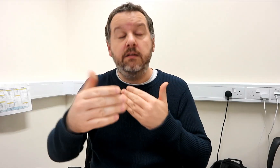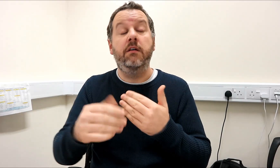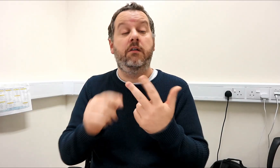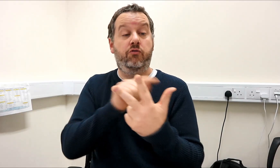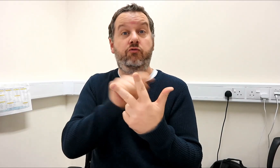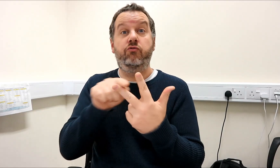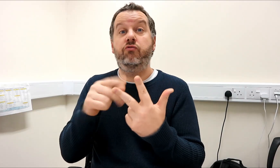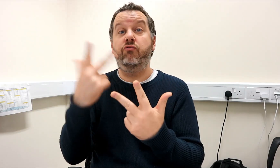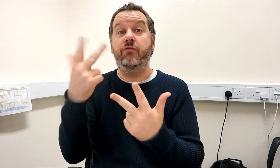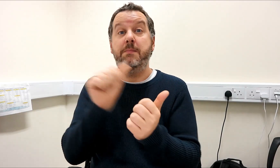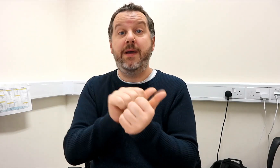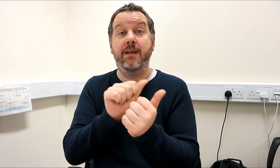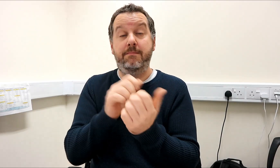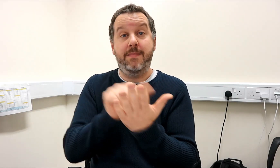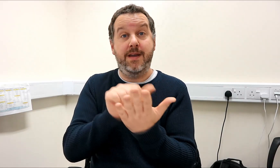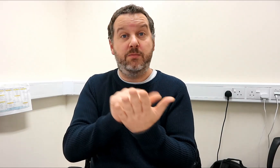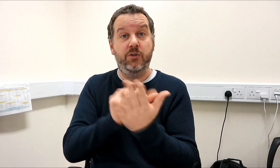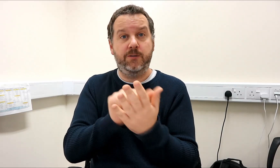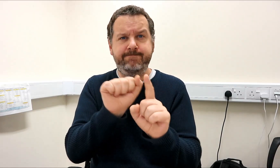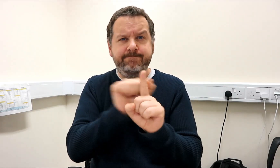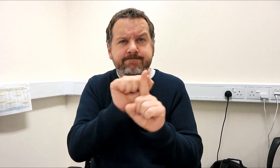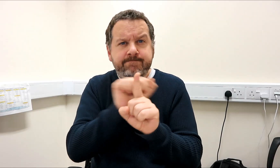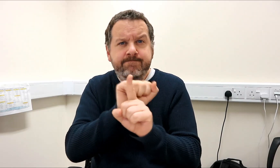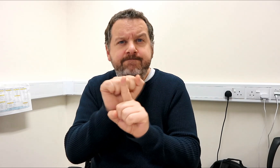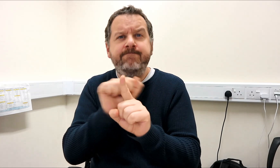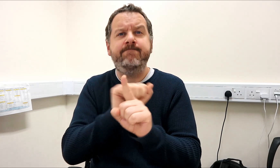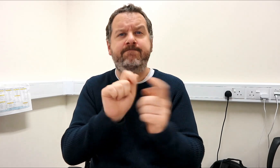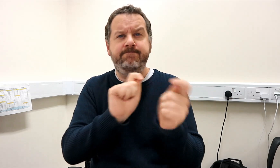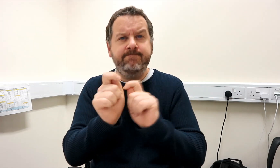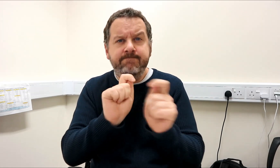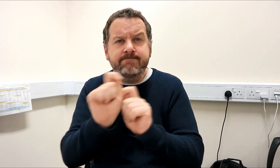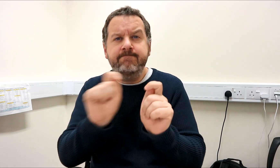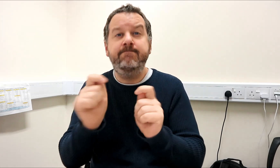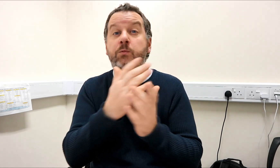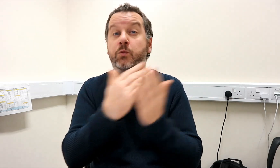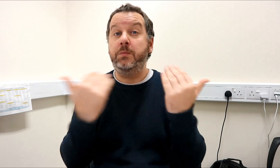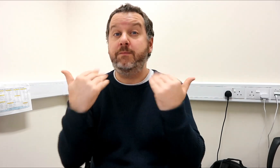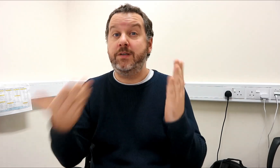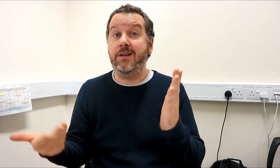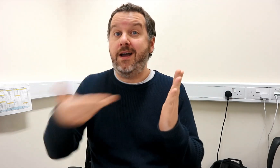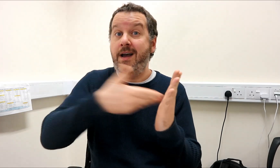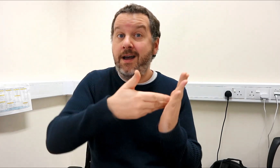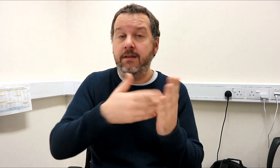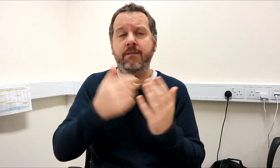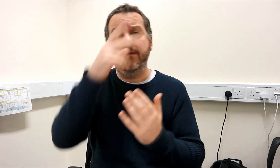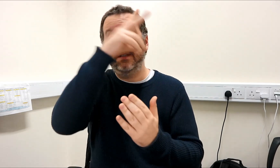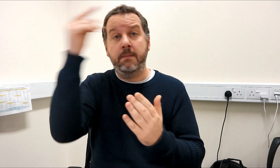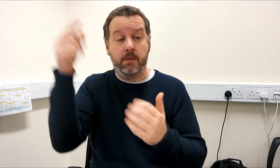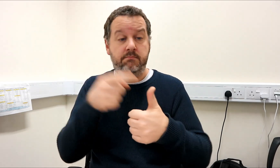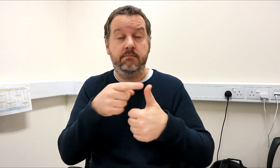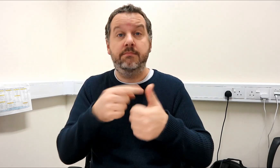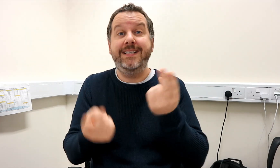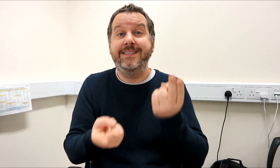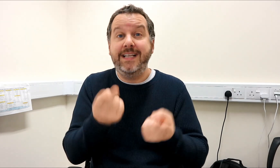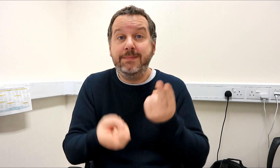Since then we have made amendments to the three documents presented to attendees,